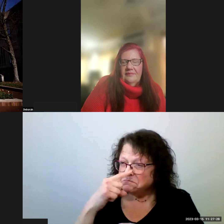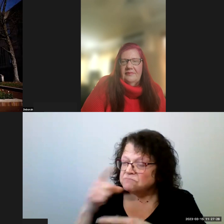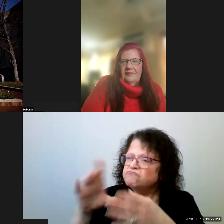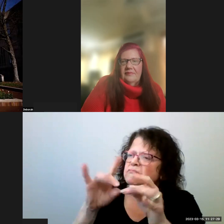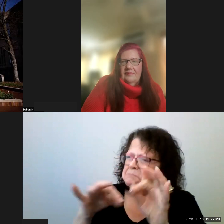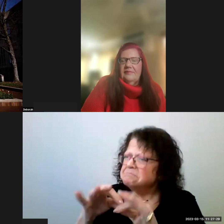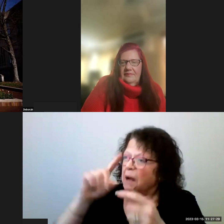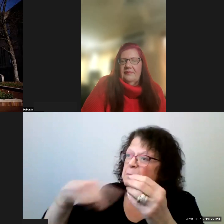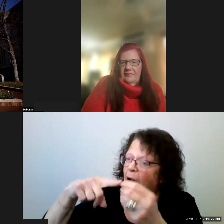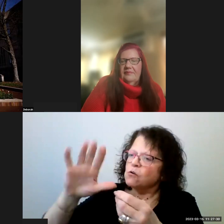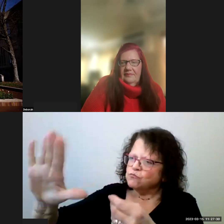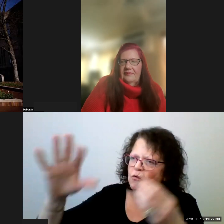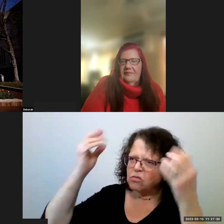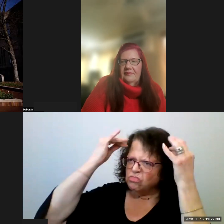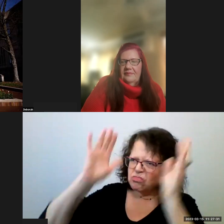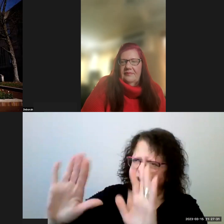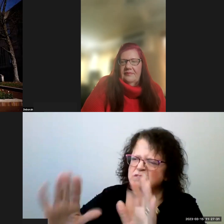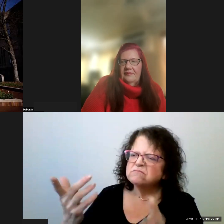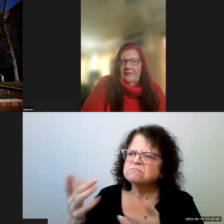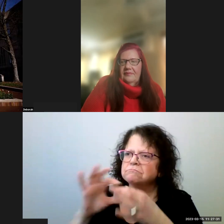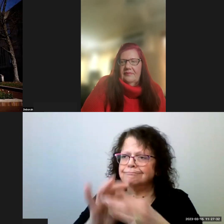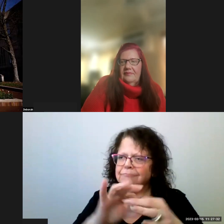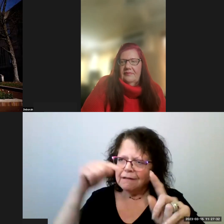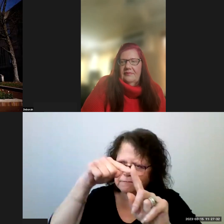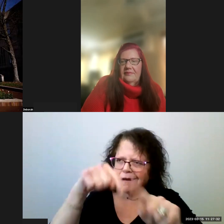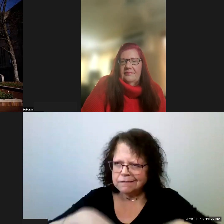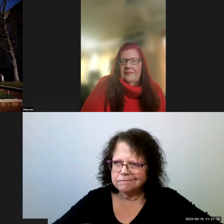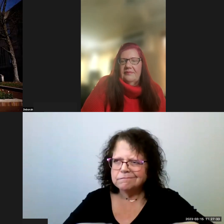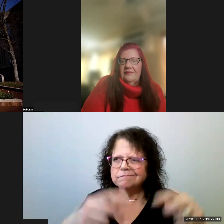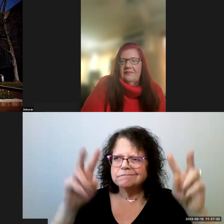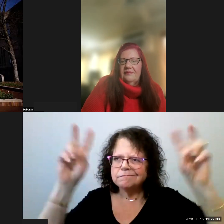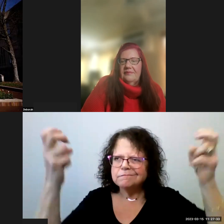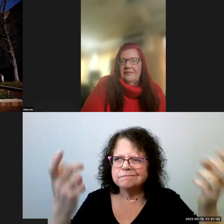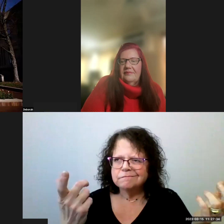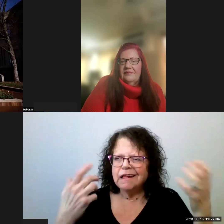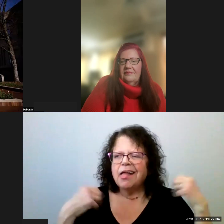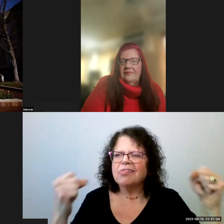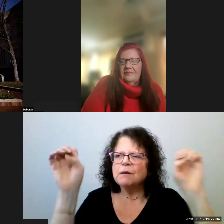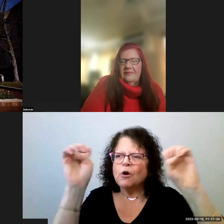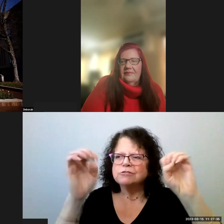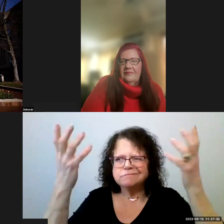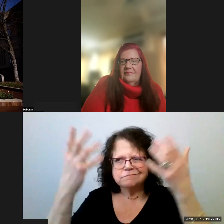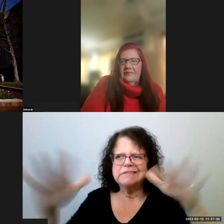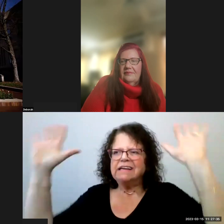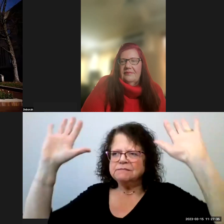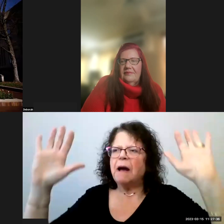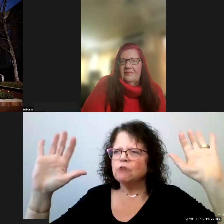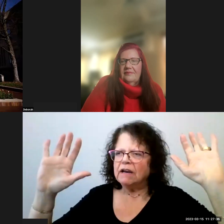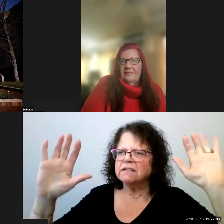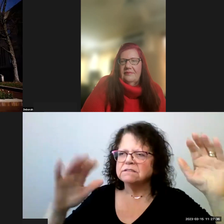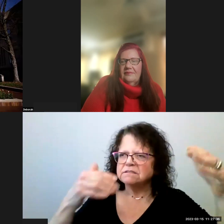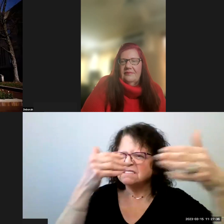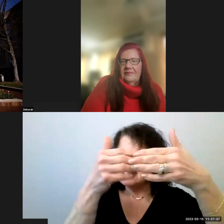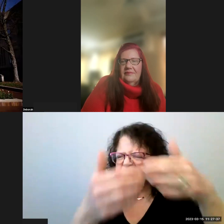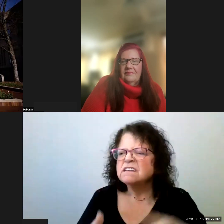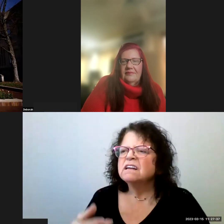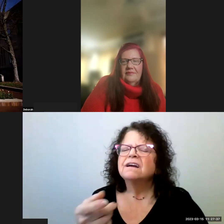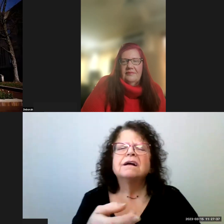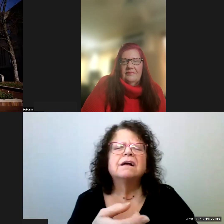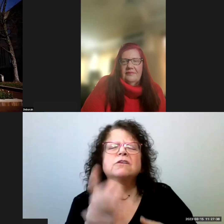expiring and what plan she has. >> DELORES: Well, it is going to expire, but,